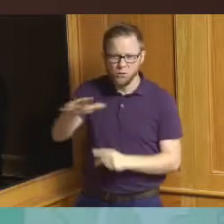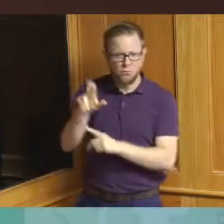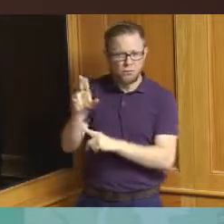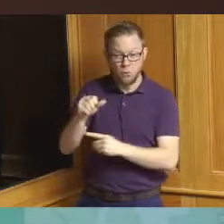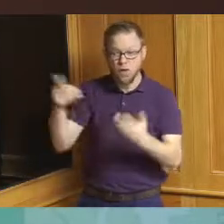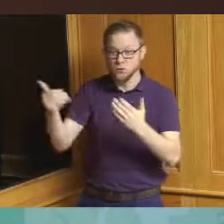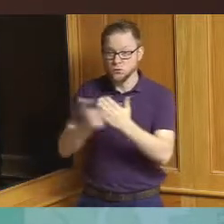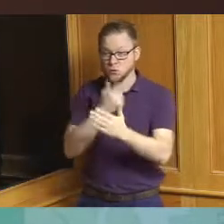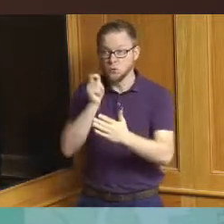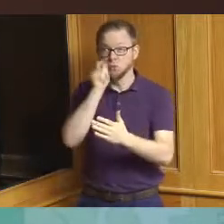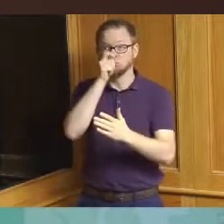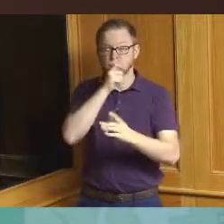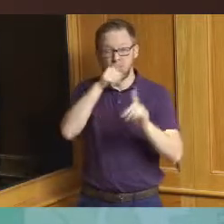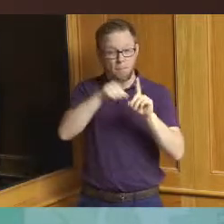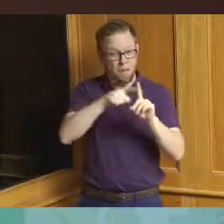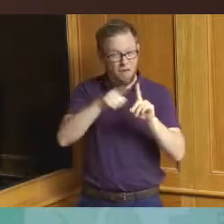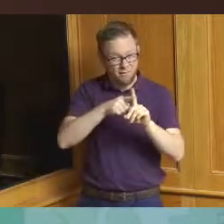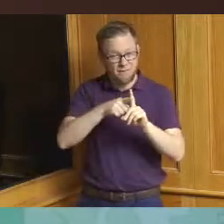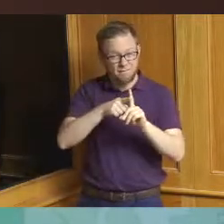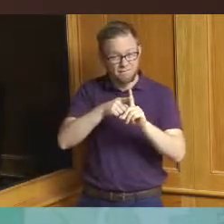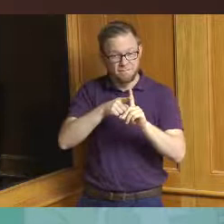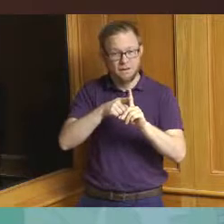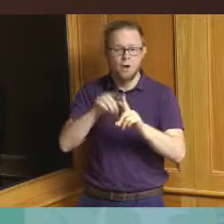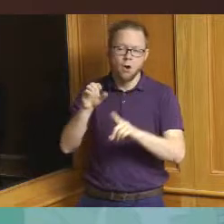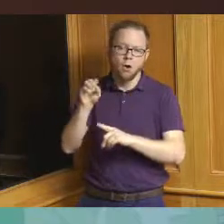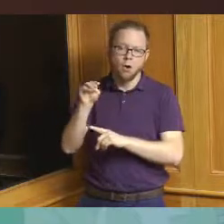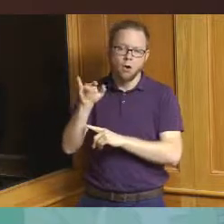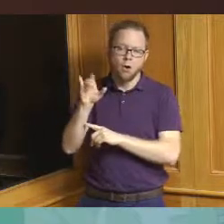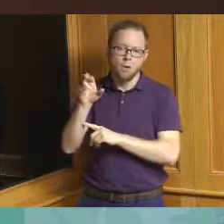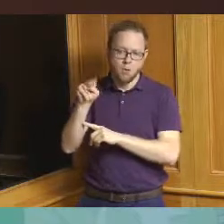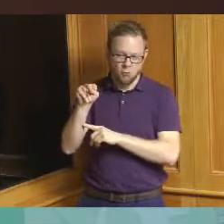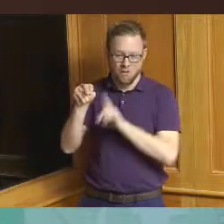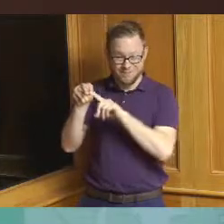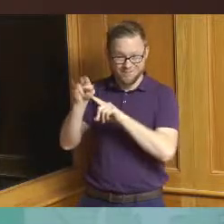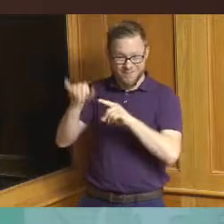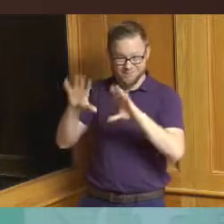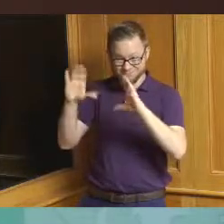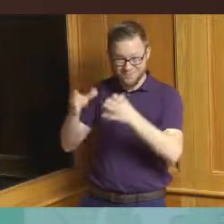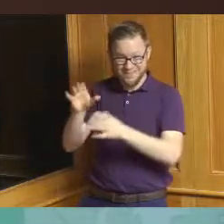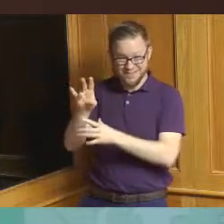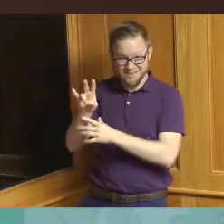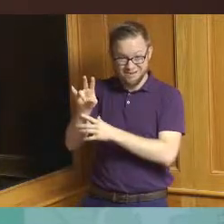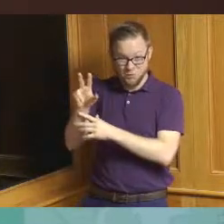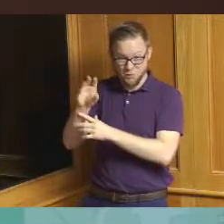i should say at the end of last week were omicron so we have omicron here we know it's spreading we